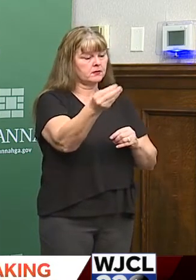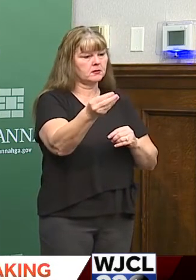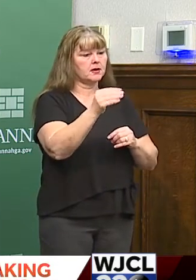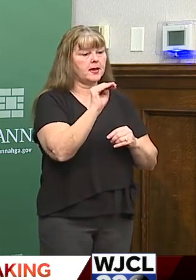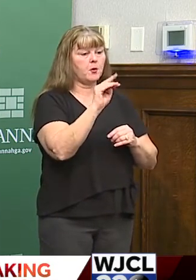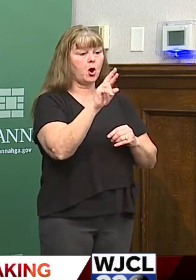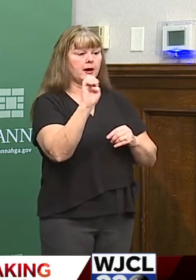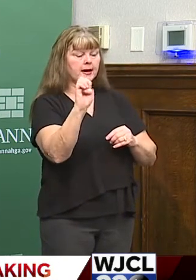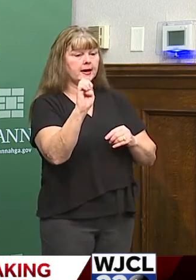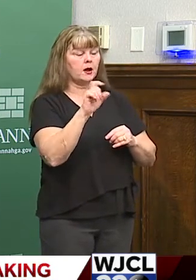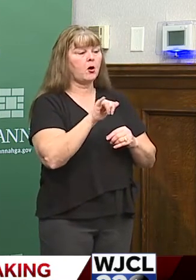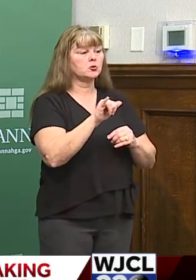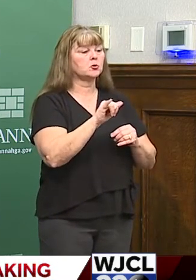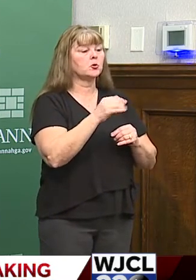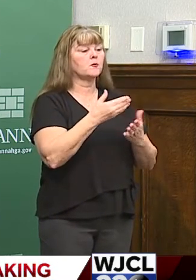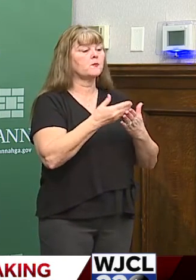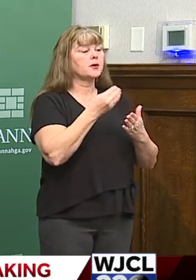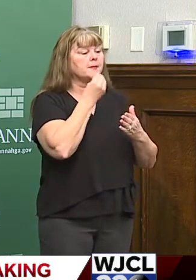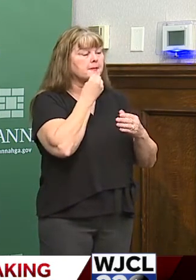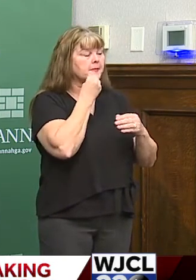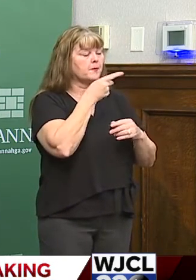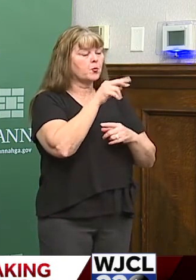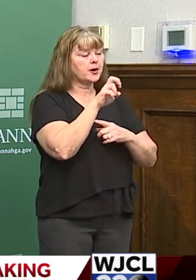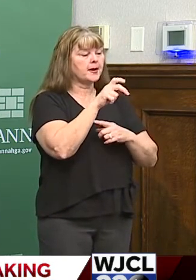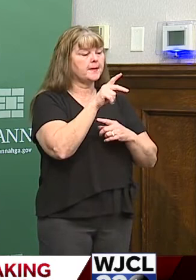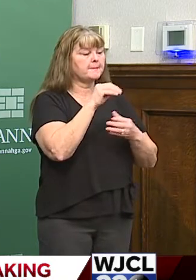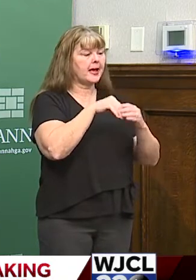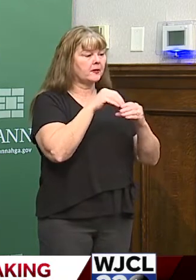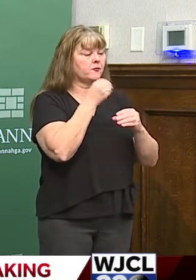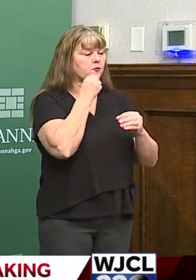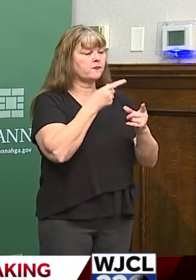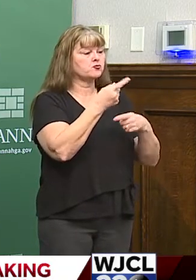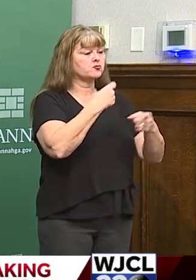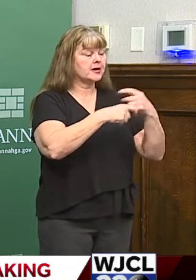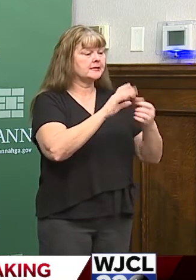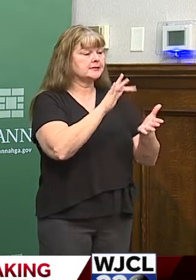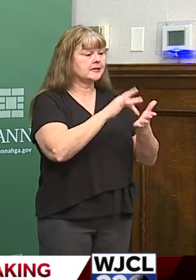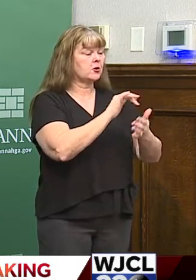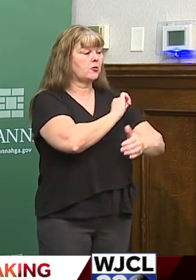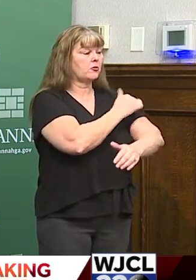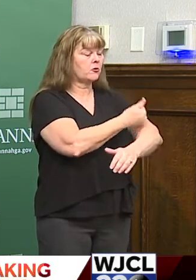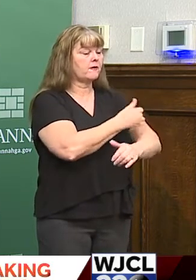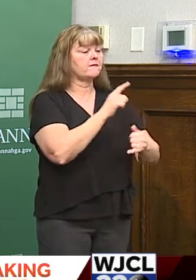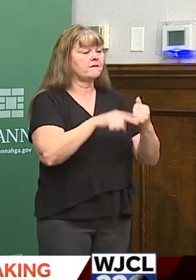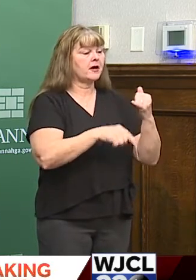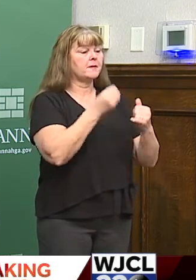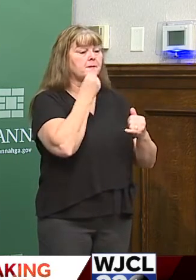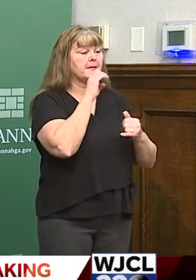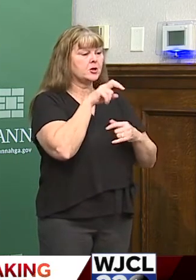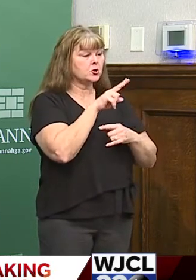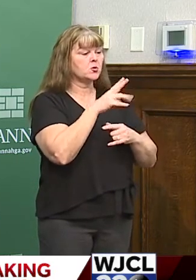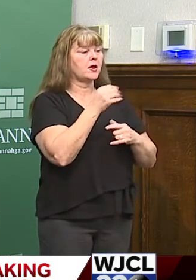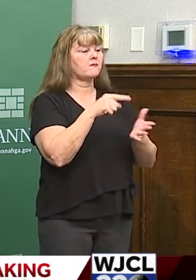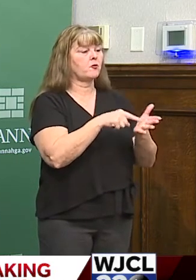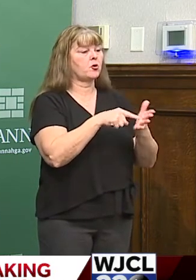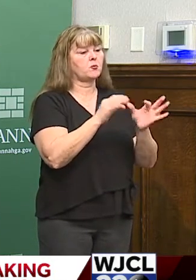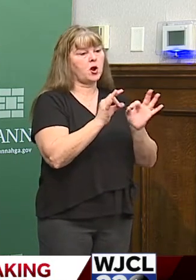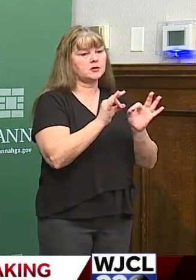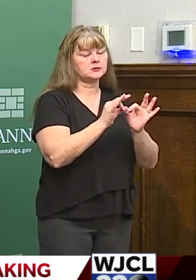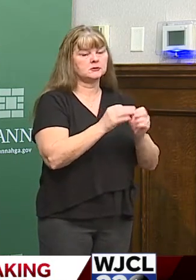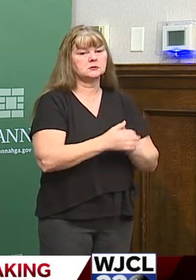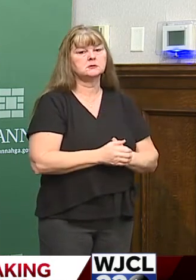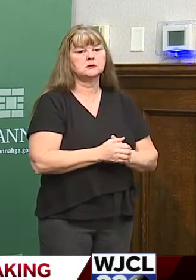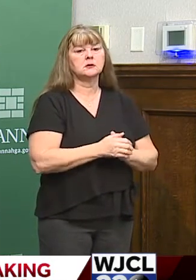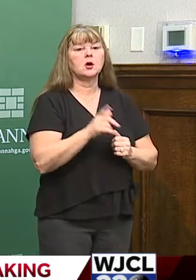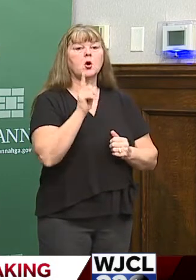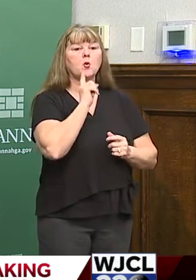WE'RE GOING TO A LOT OF THE CAMPS AND DOING FOOD DISTRIBUTIONS NOT ONLY THROUGH THE M.R.E.'S BUT PREPACKAGED MEALS WITH THE TRADE CENTER AUTHORITY.